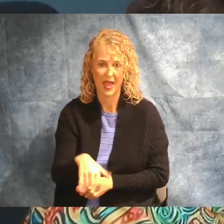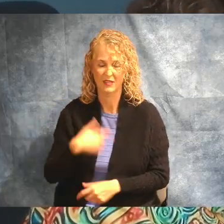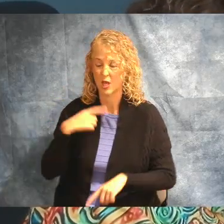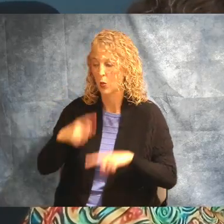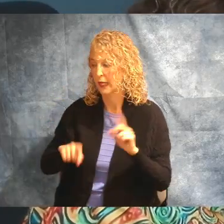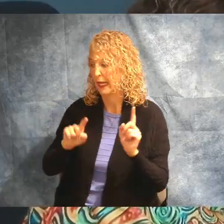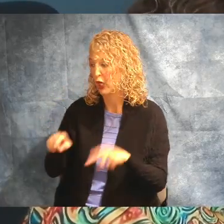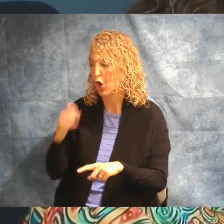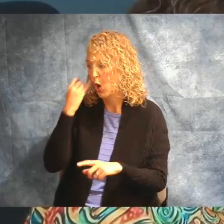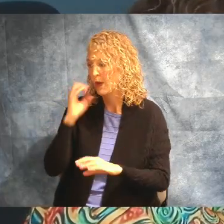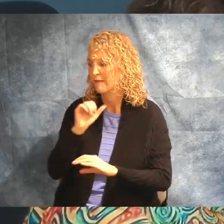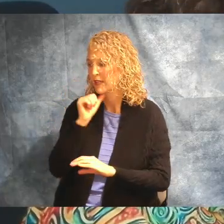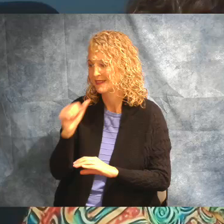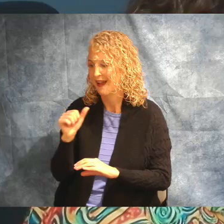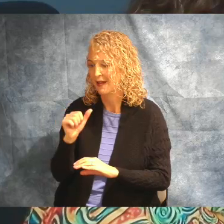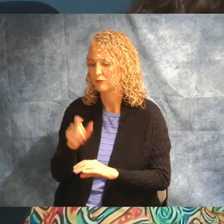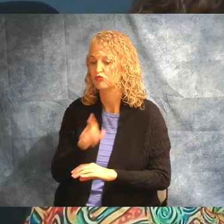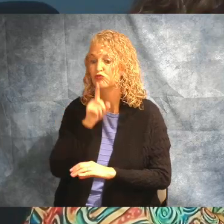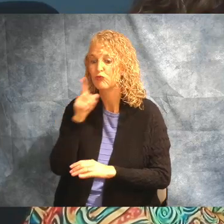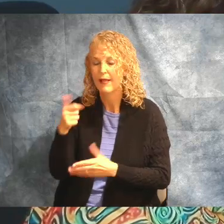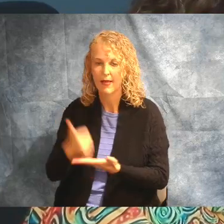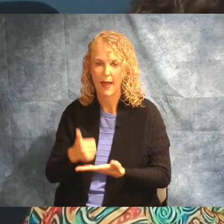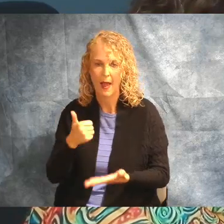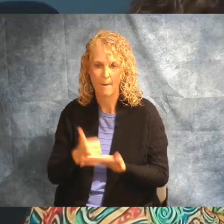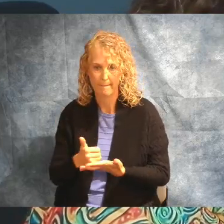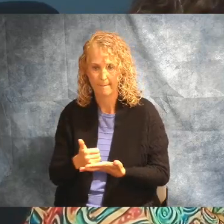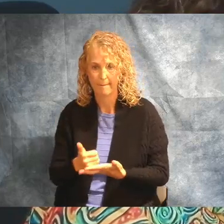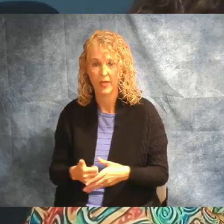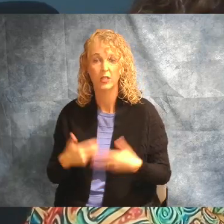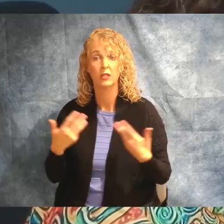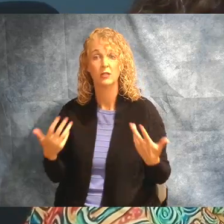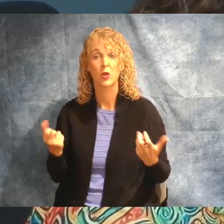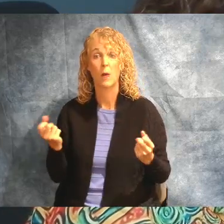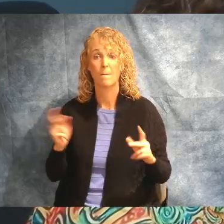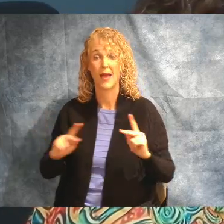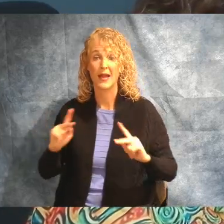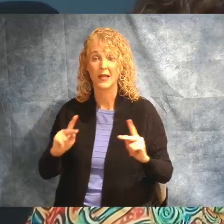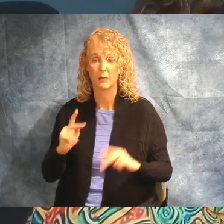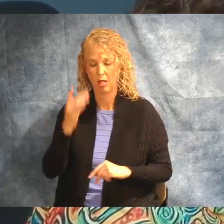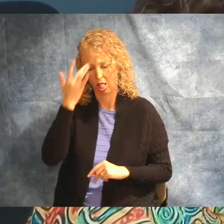there's not a real opportunity for help and so a lot of people are having these small business and